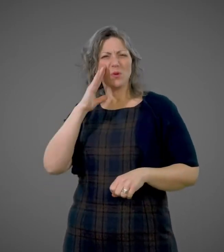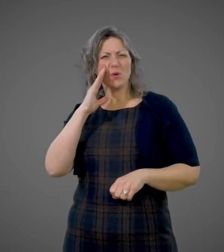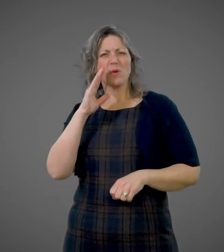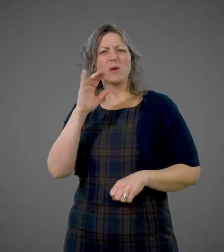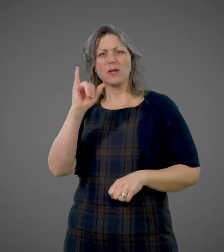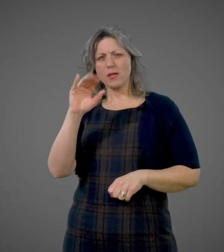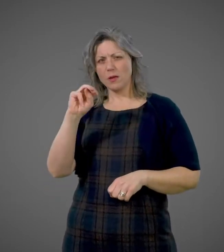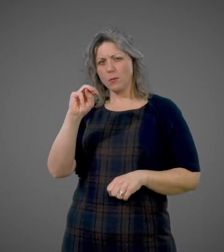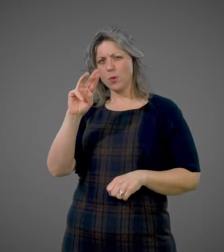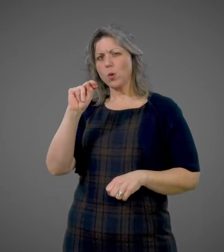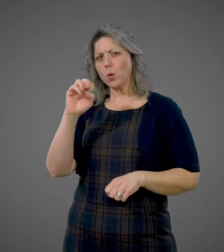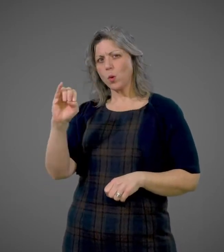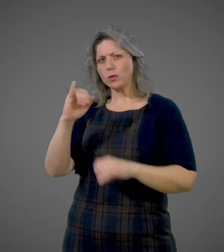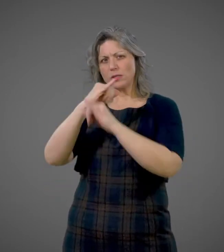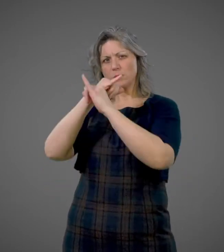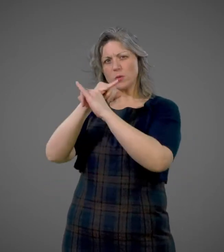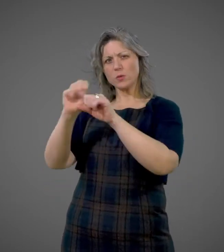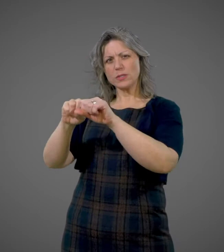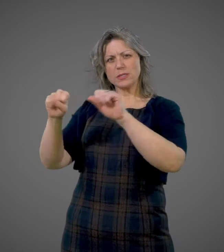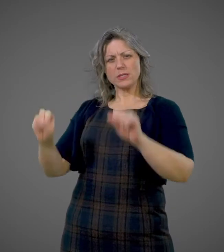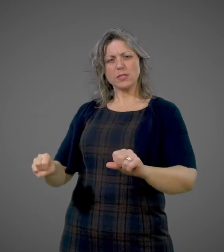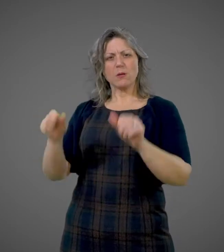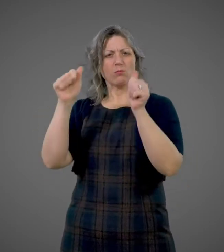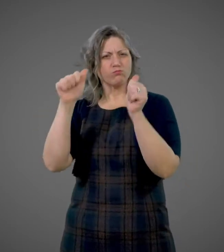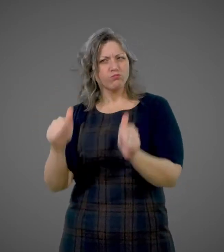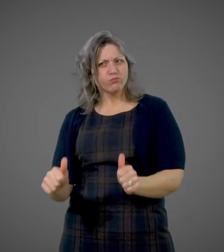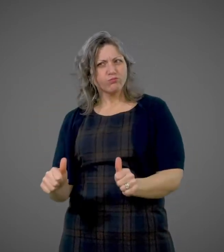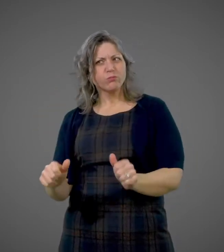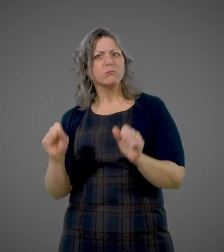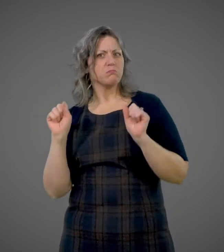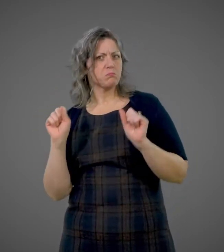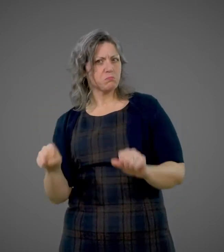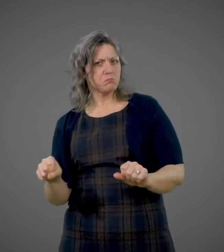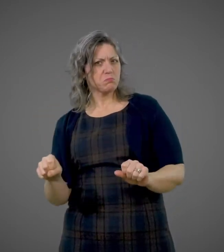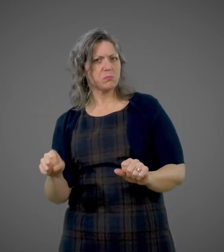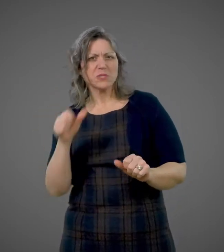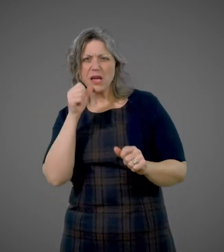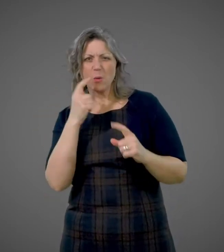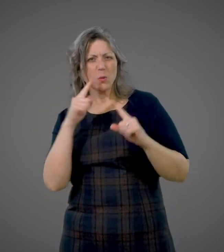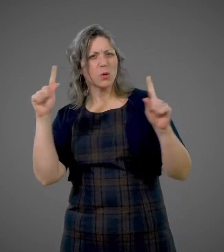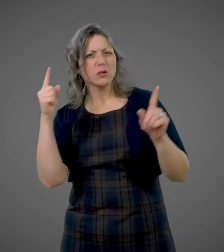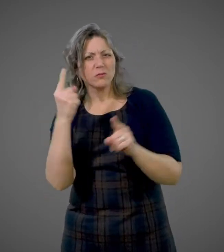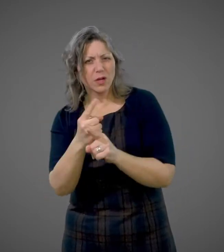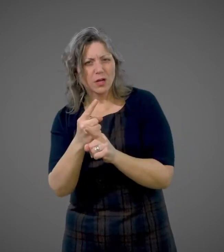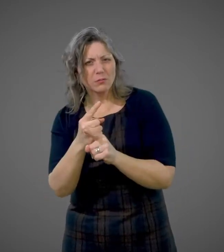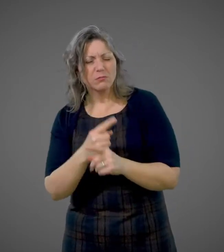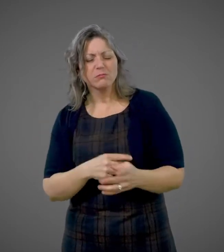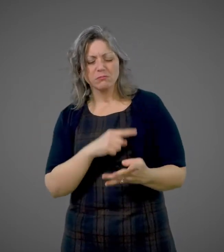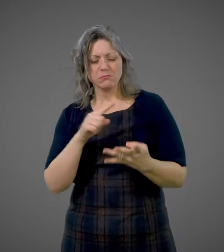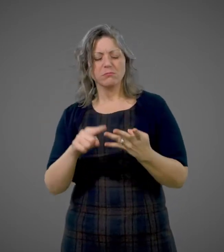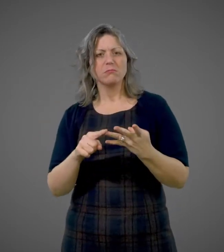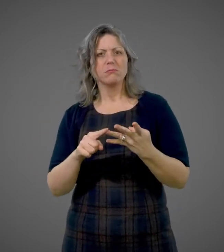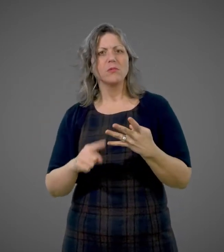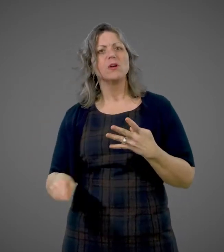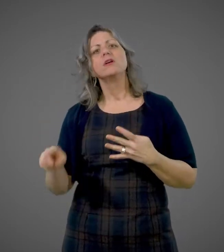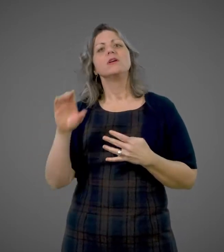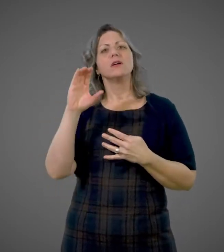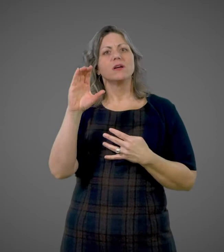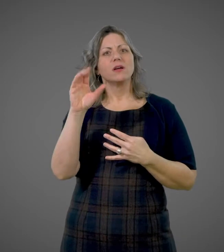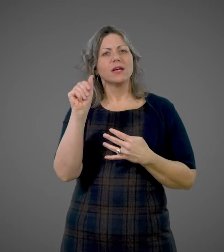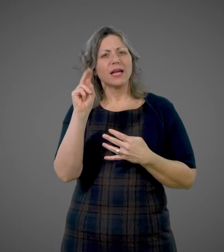and not working very well, if you have cancer.